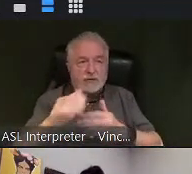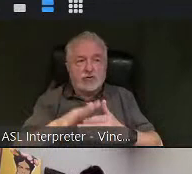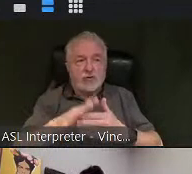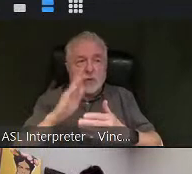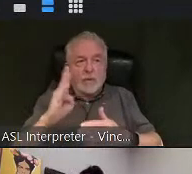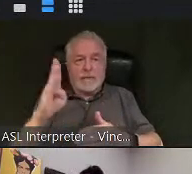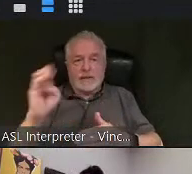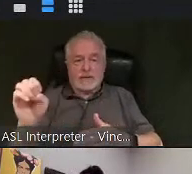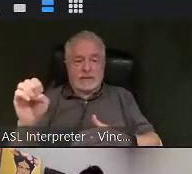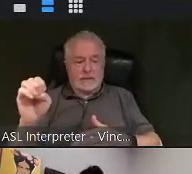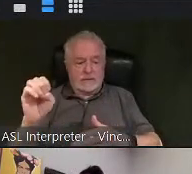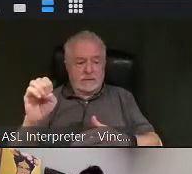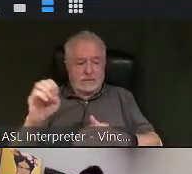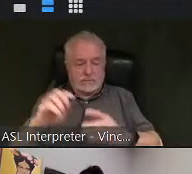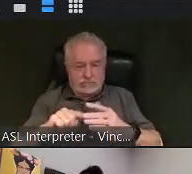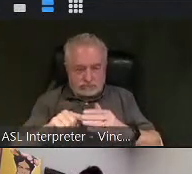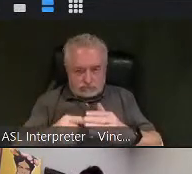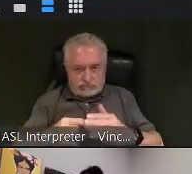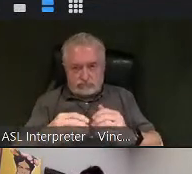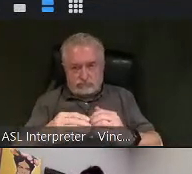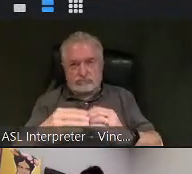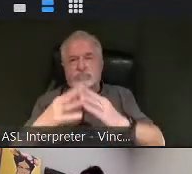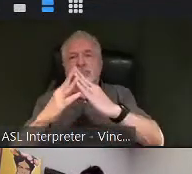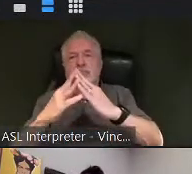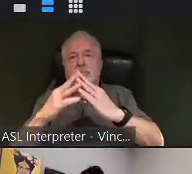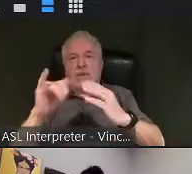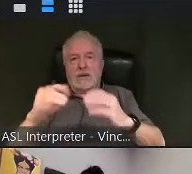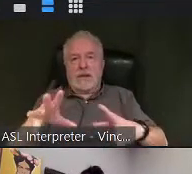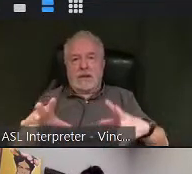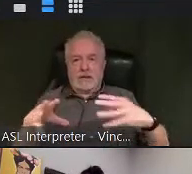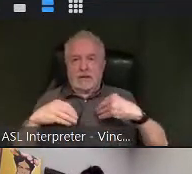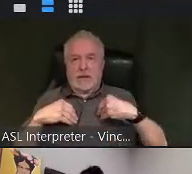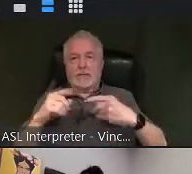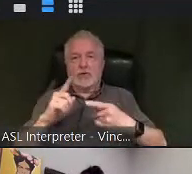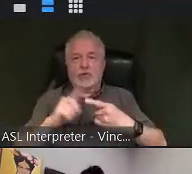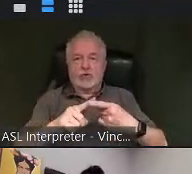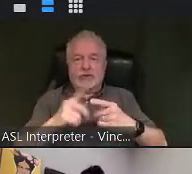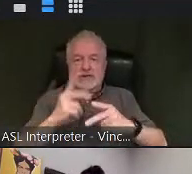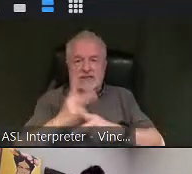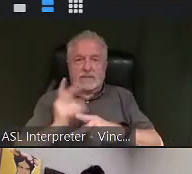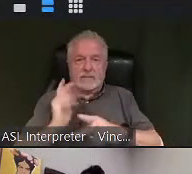to be implementing over there that they could adopt to want to keep our teachers